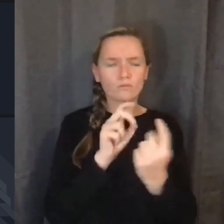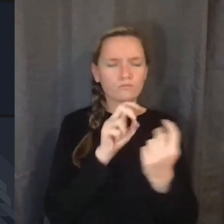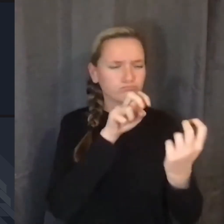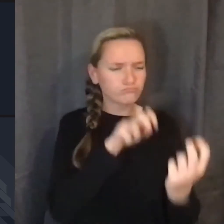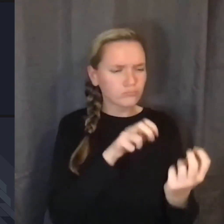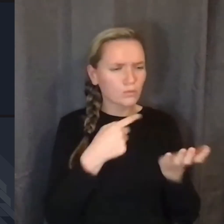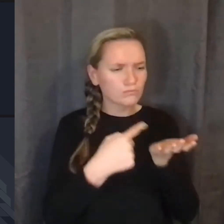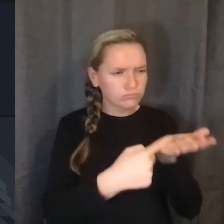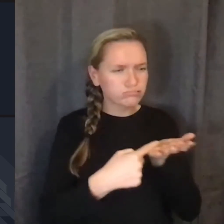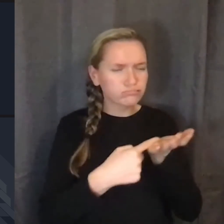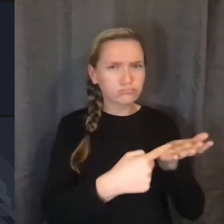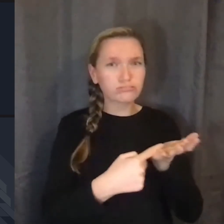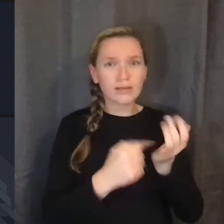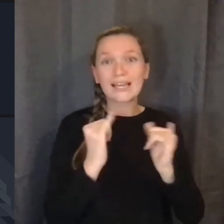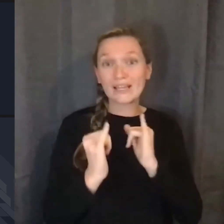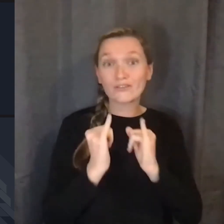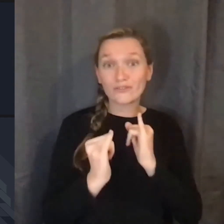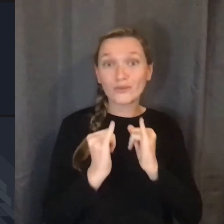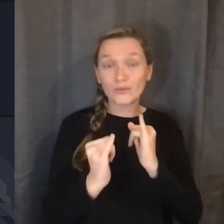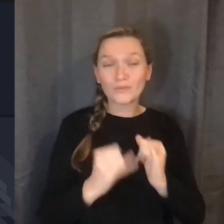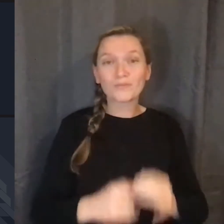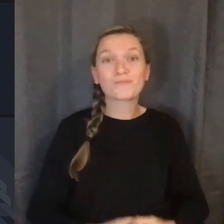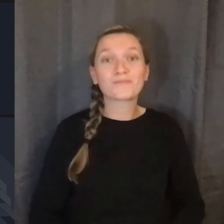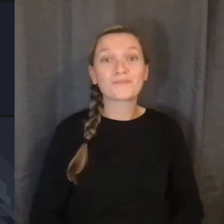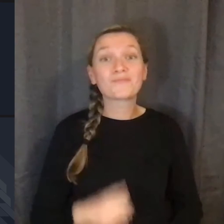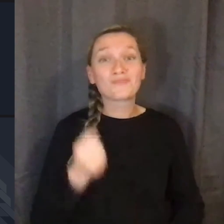I want these interviews to be one-on-one so I can discuss